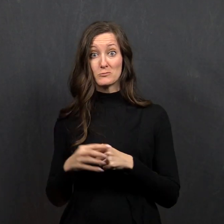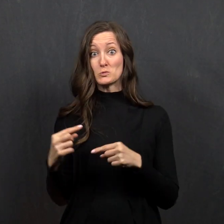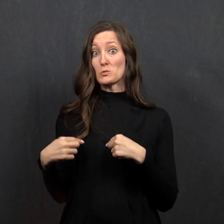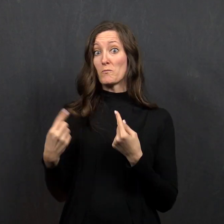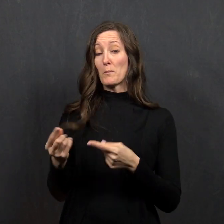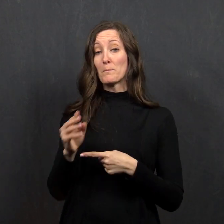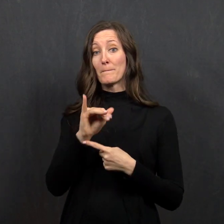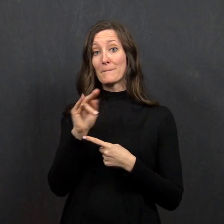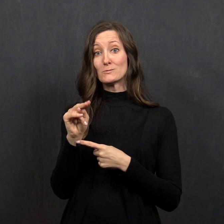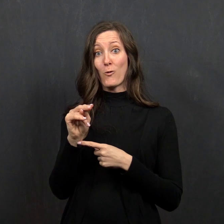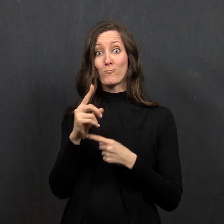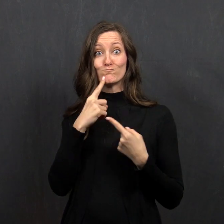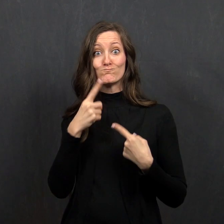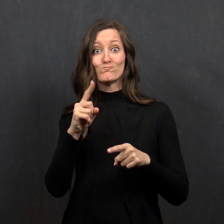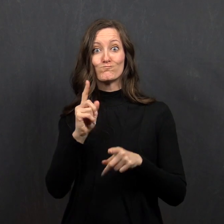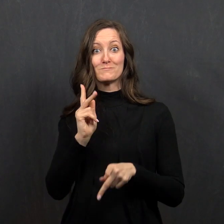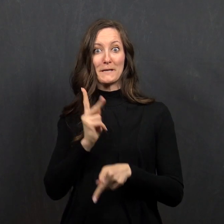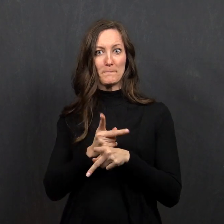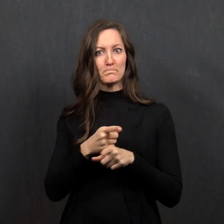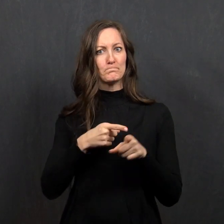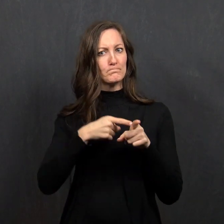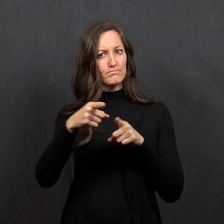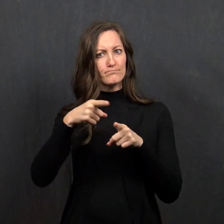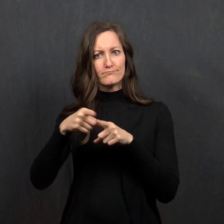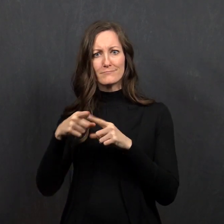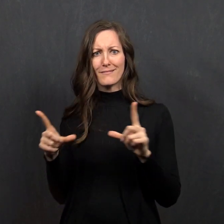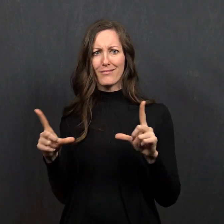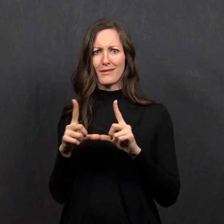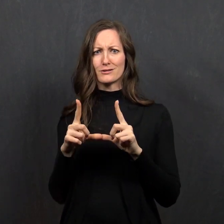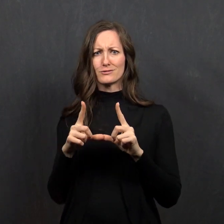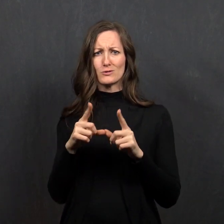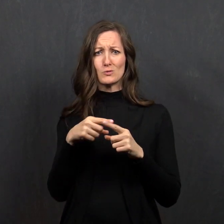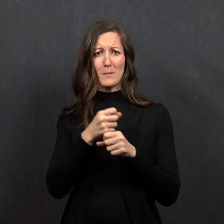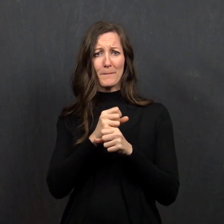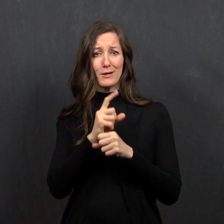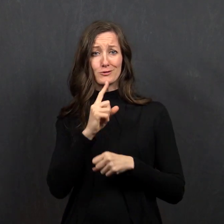So far, we have been successful in keeping specialized licensure in Minnesota